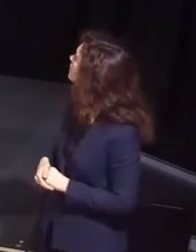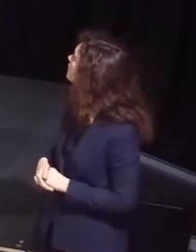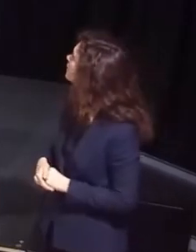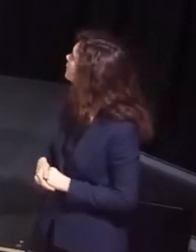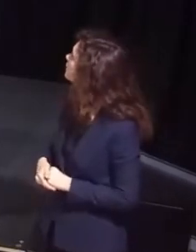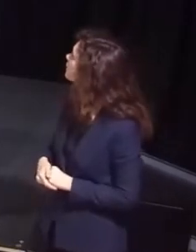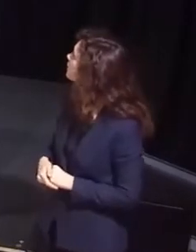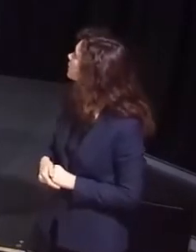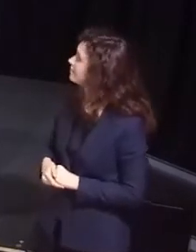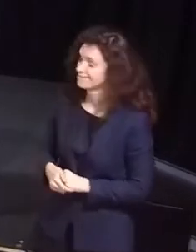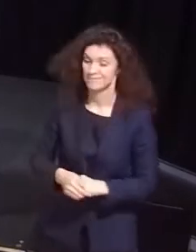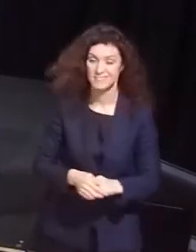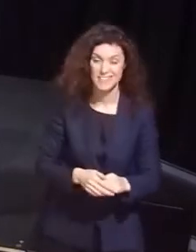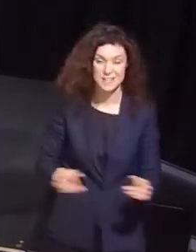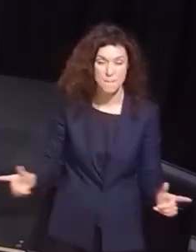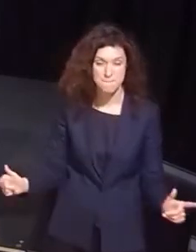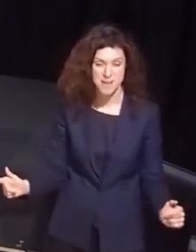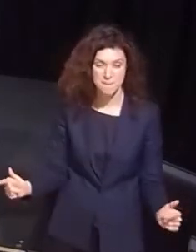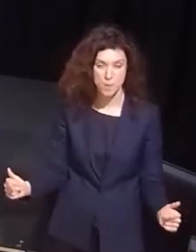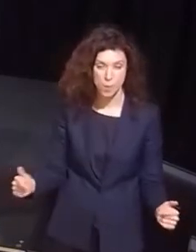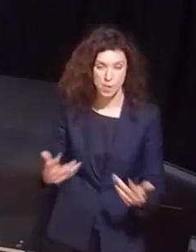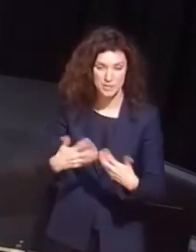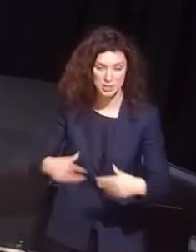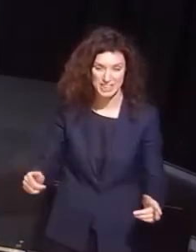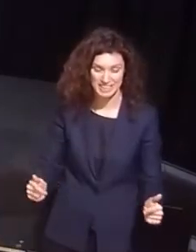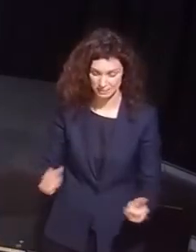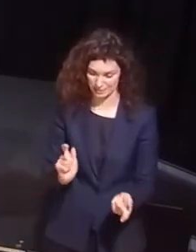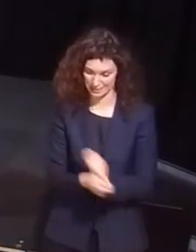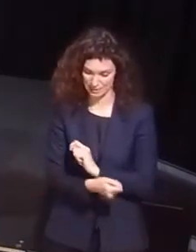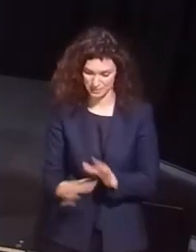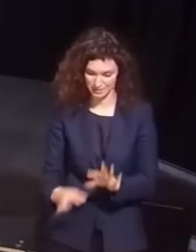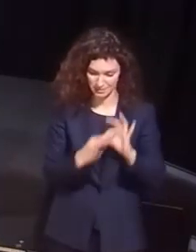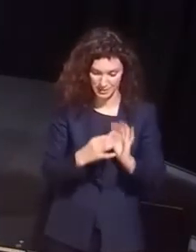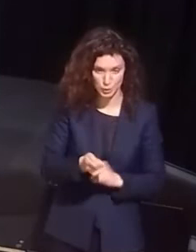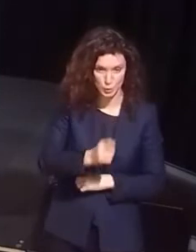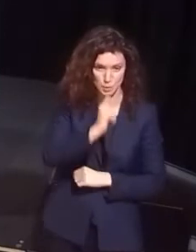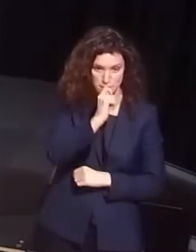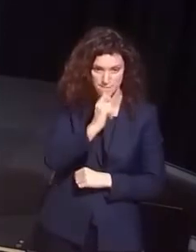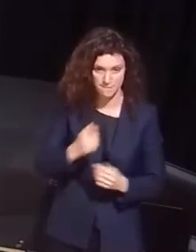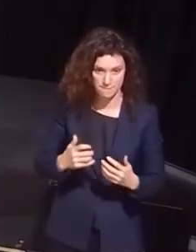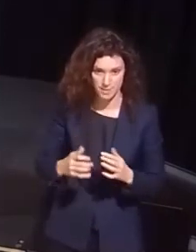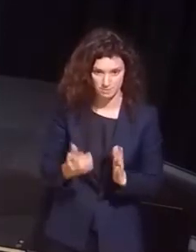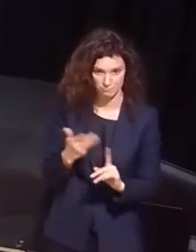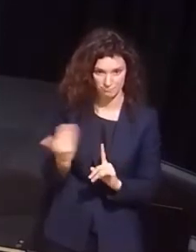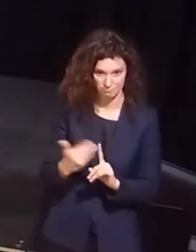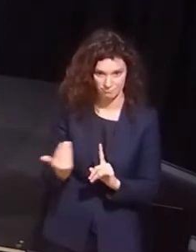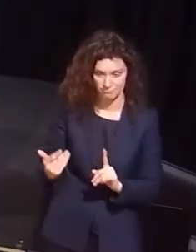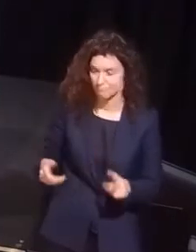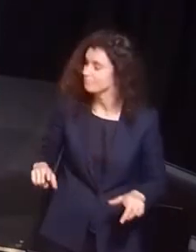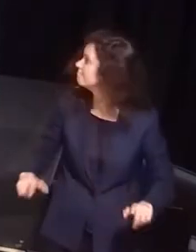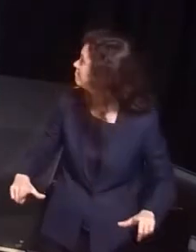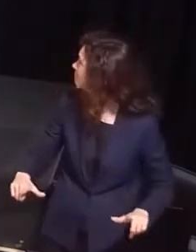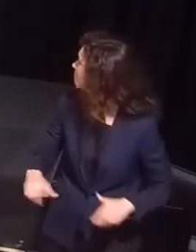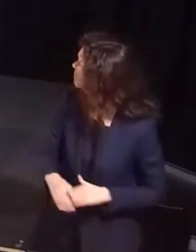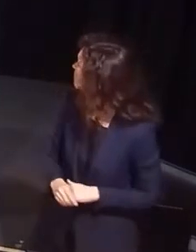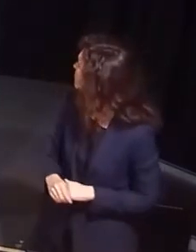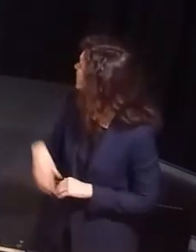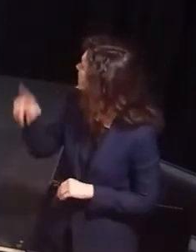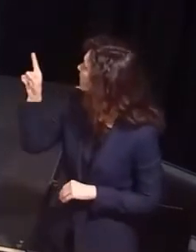it's been adapted to play with sip-puff. Er... This is a... a newspaper article,